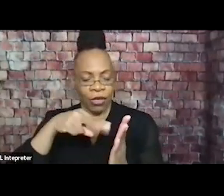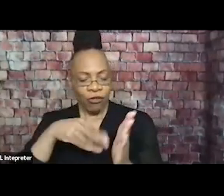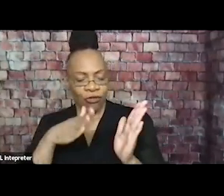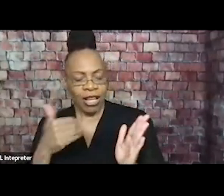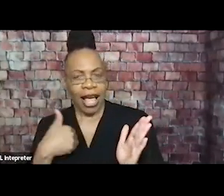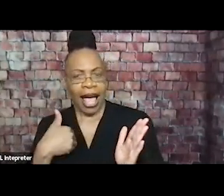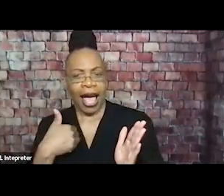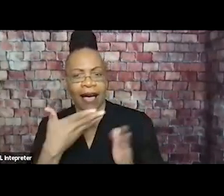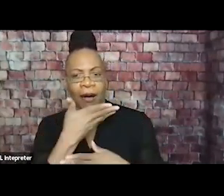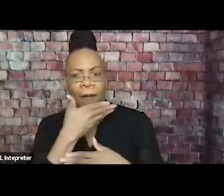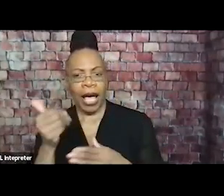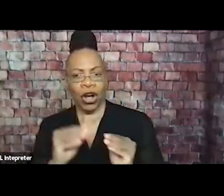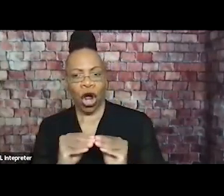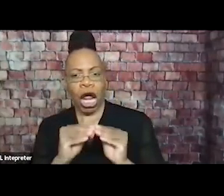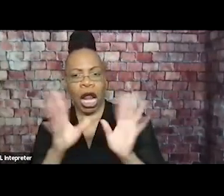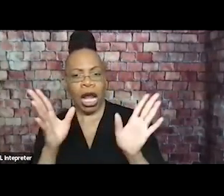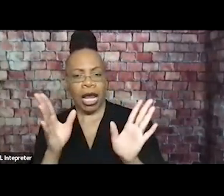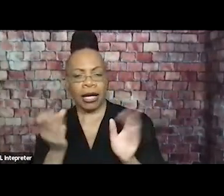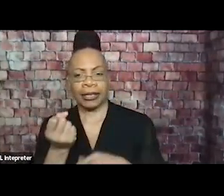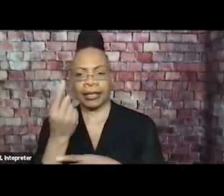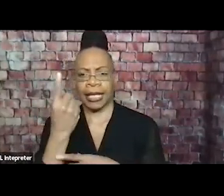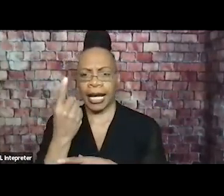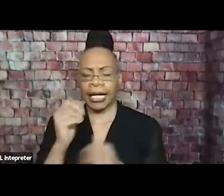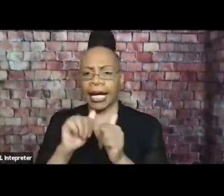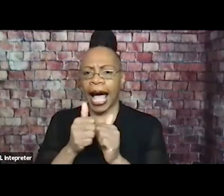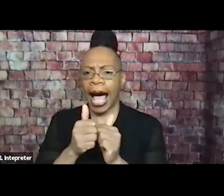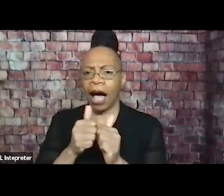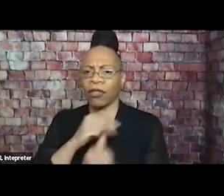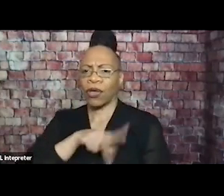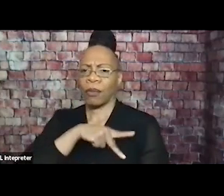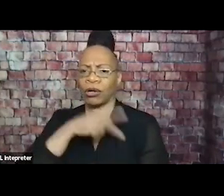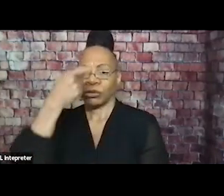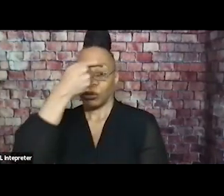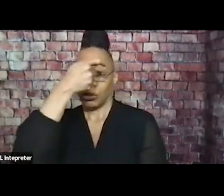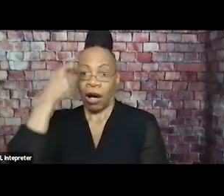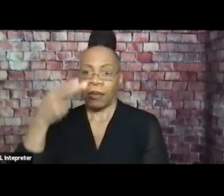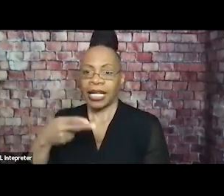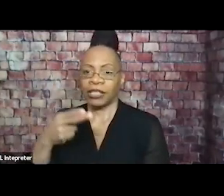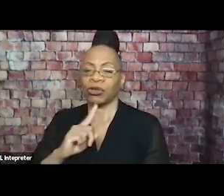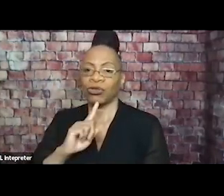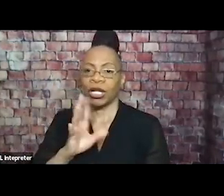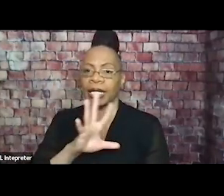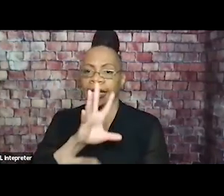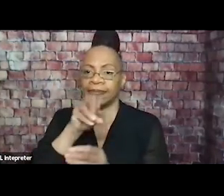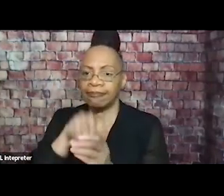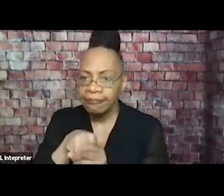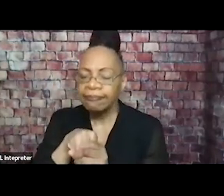and possible trauma history has played into their experience of symptoms